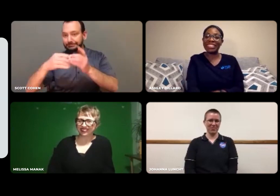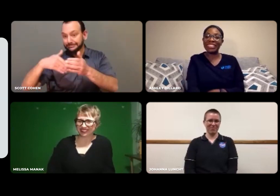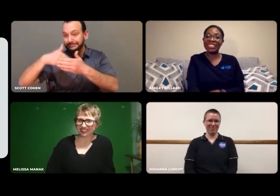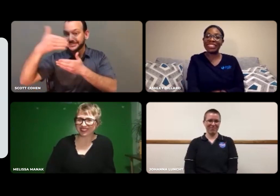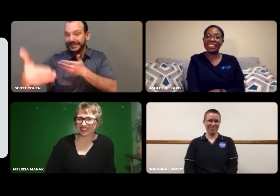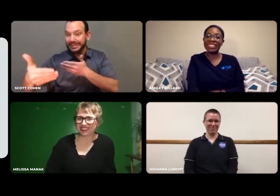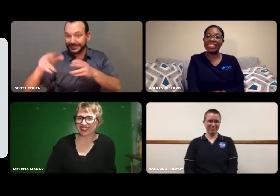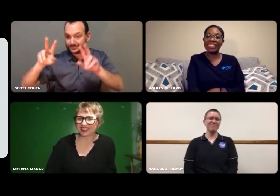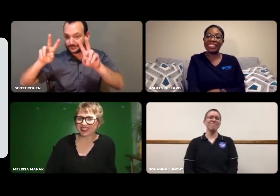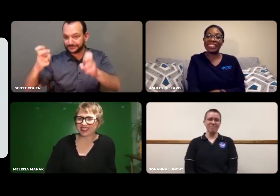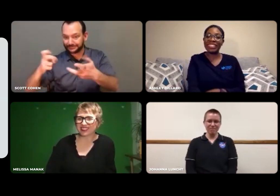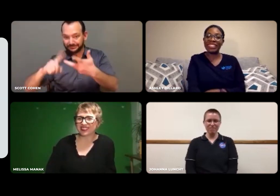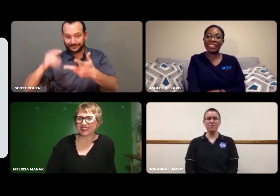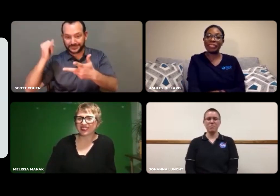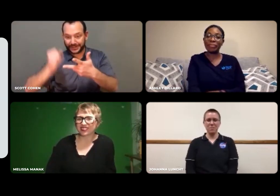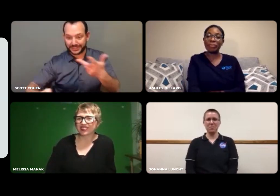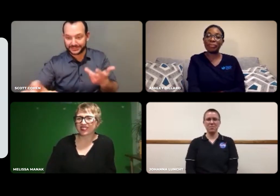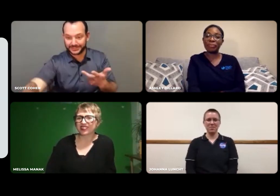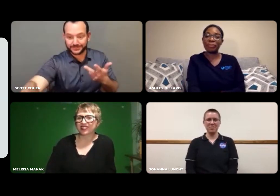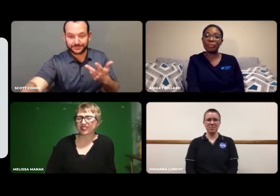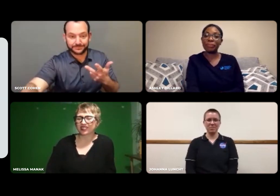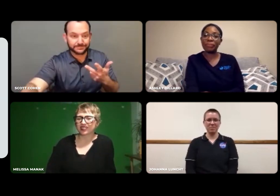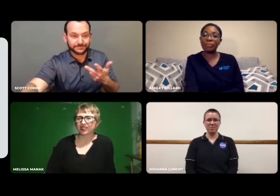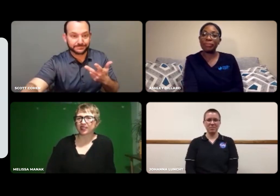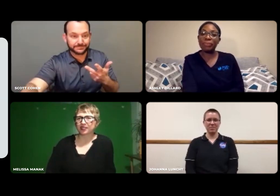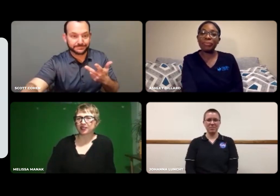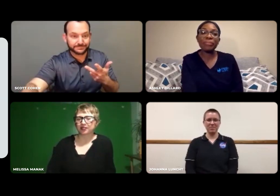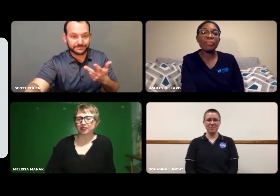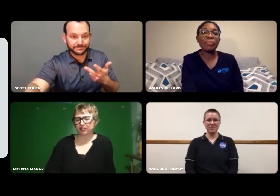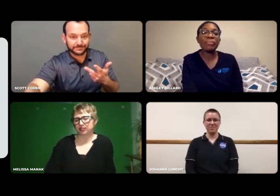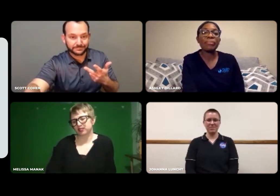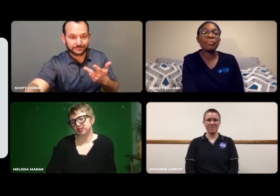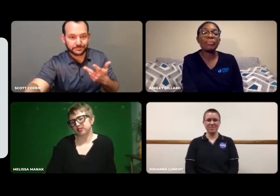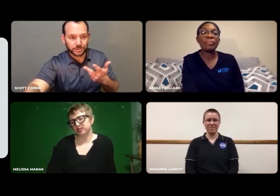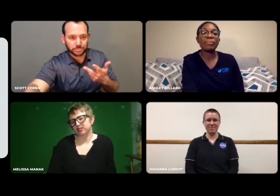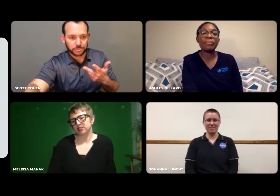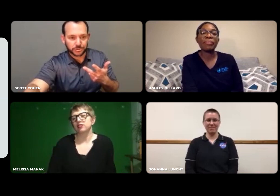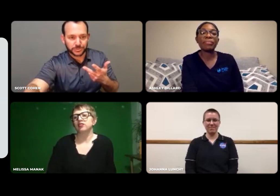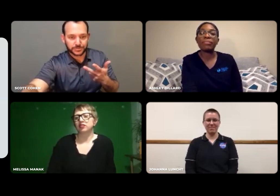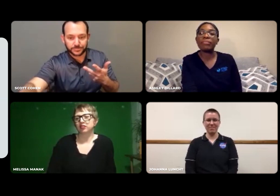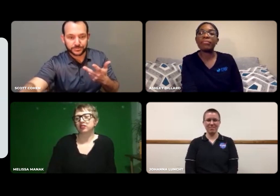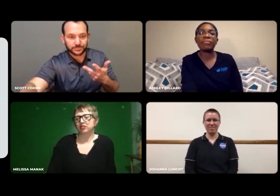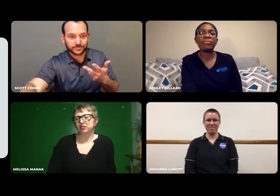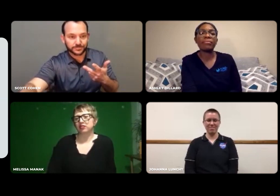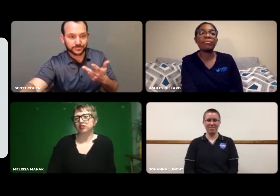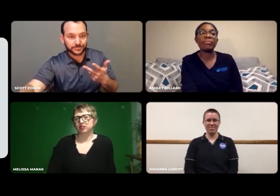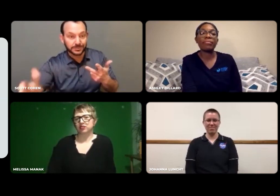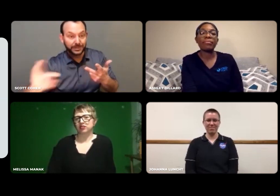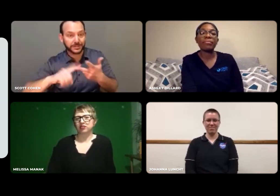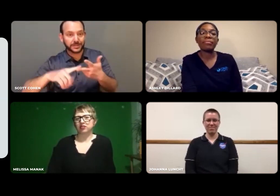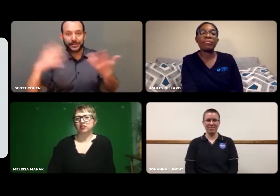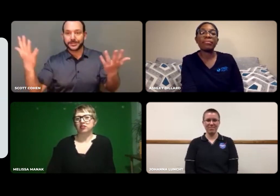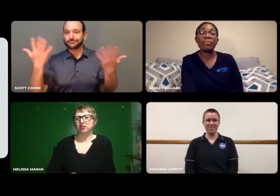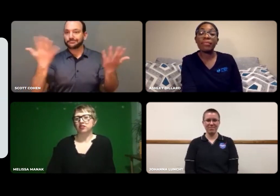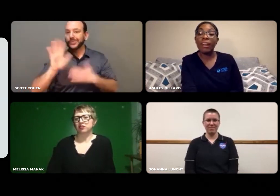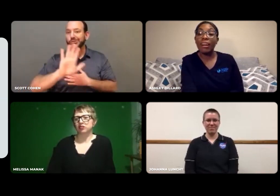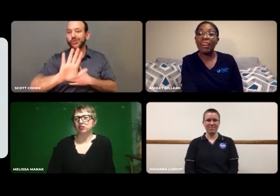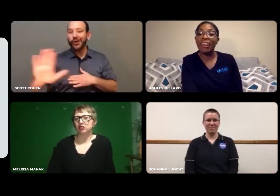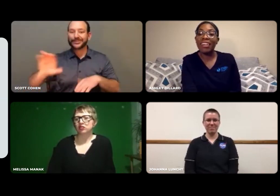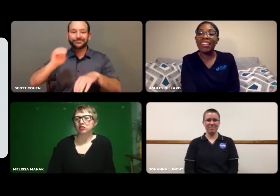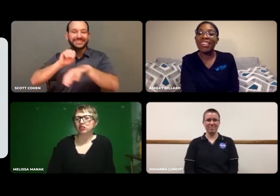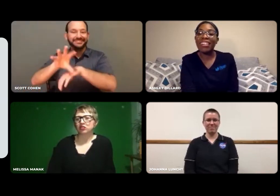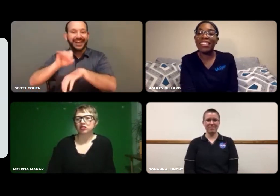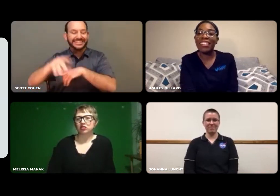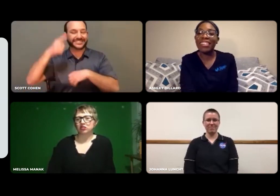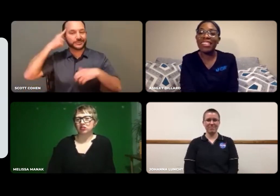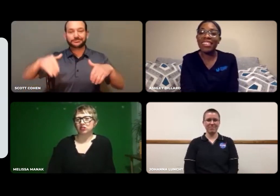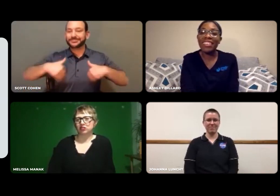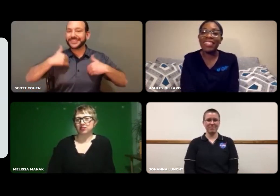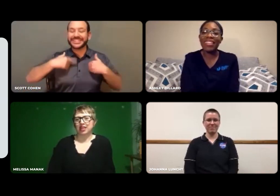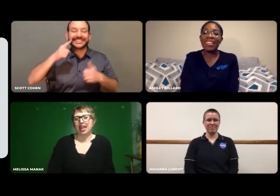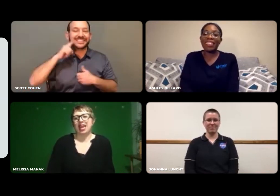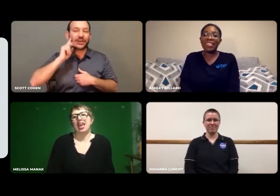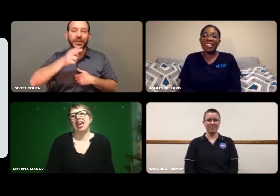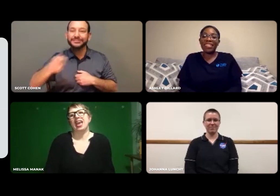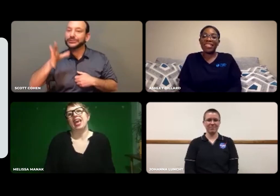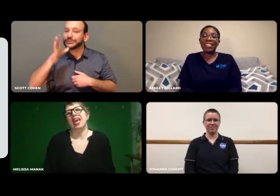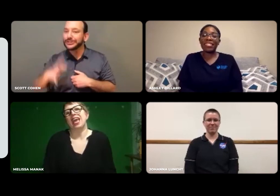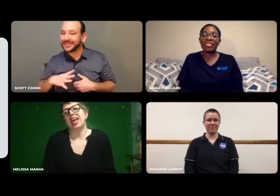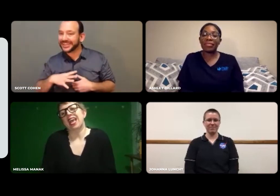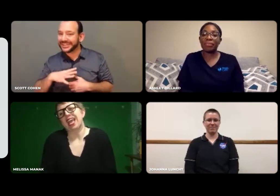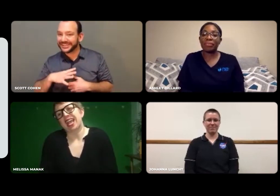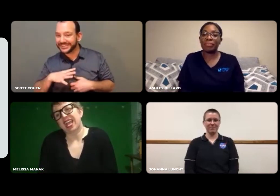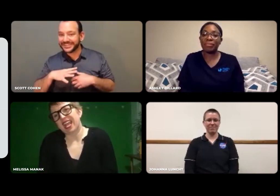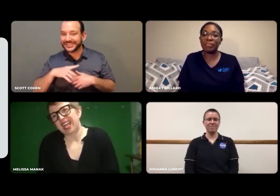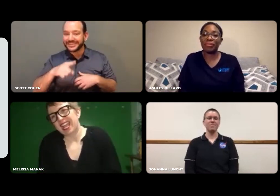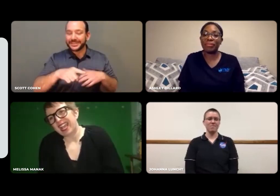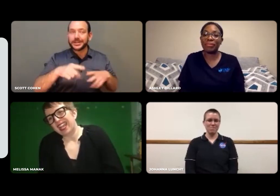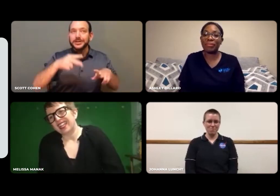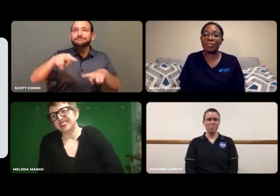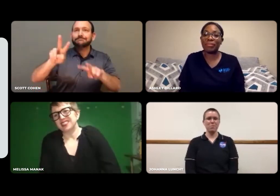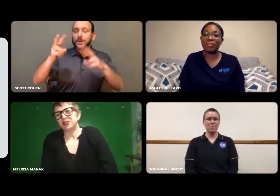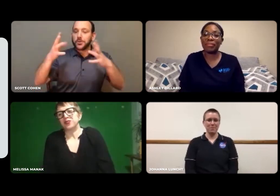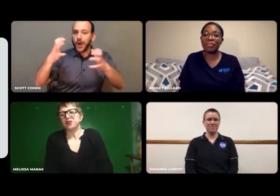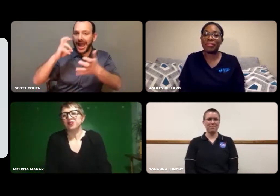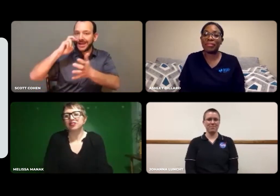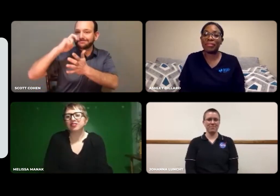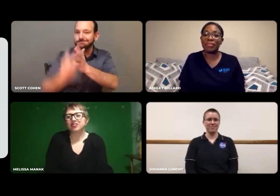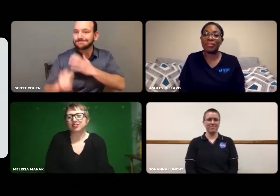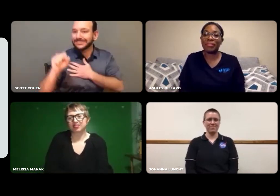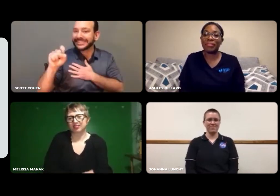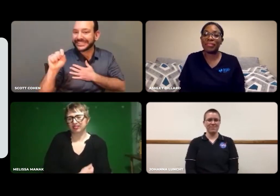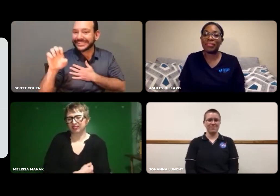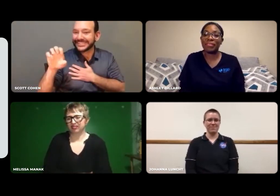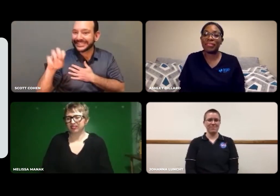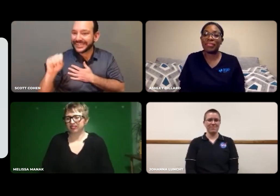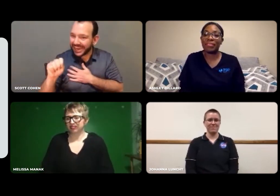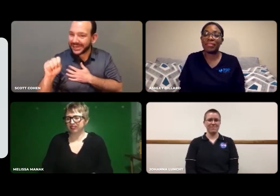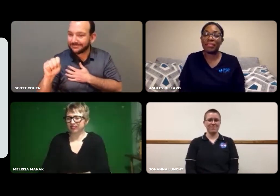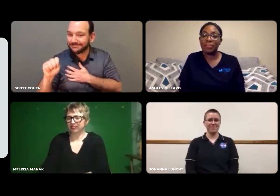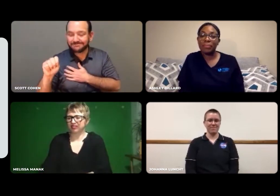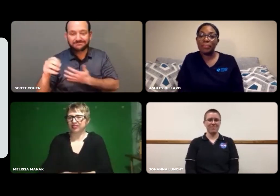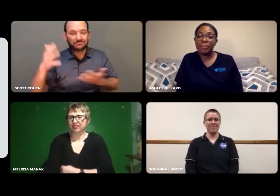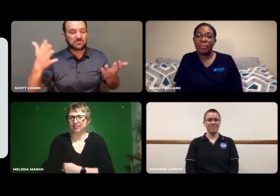We'll move on to Topic #3: What advice would you give to the educators of the D/HH female youth?